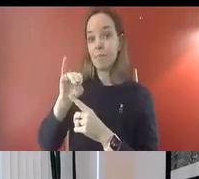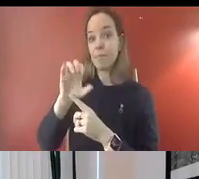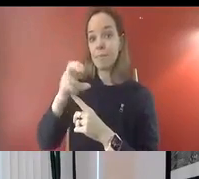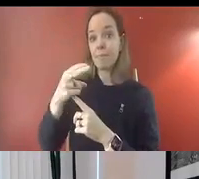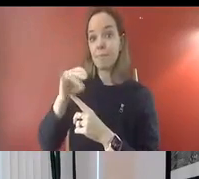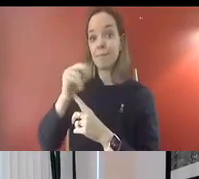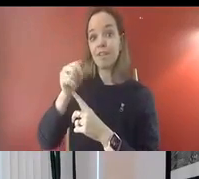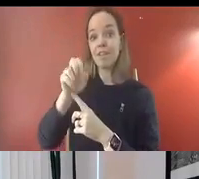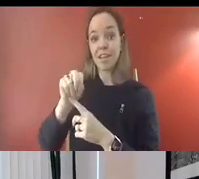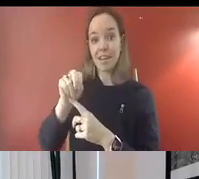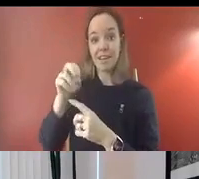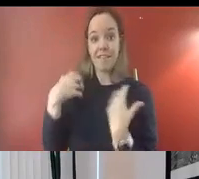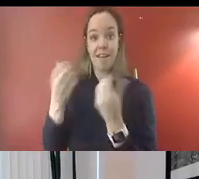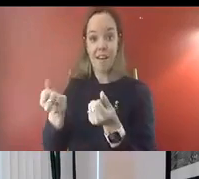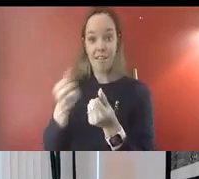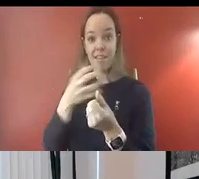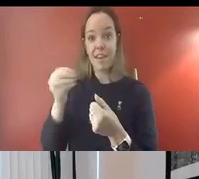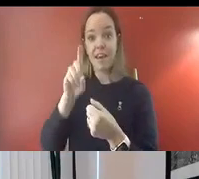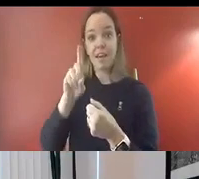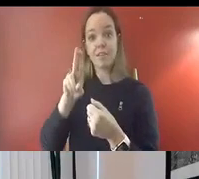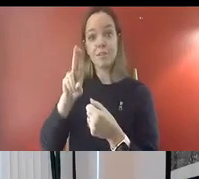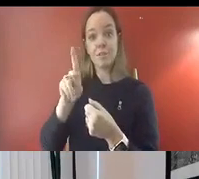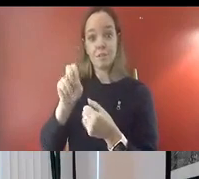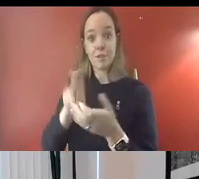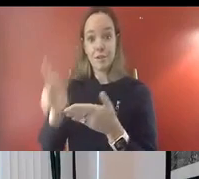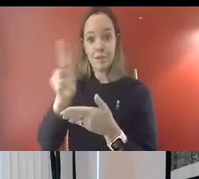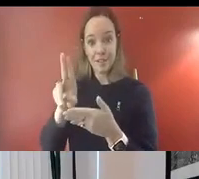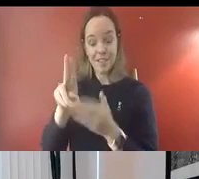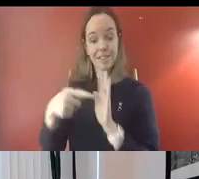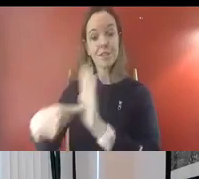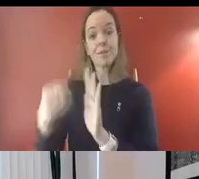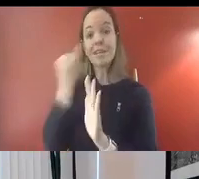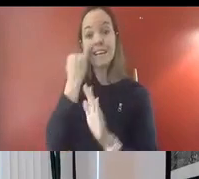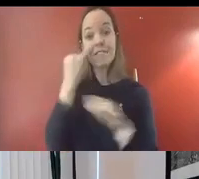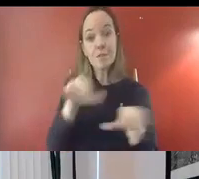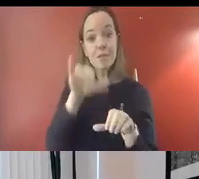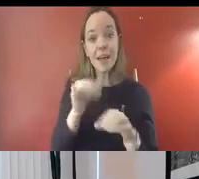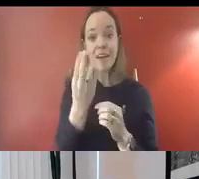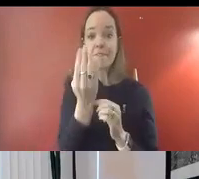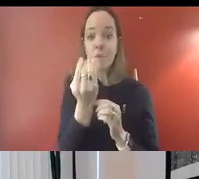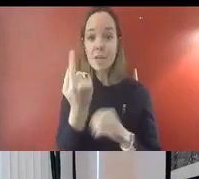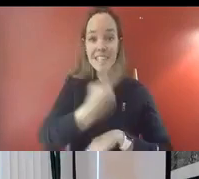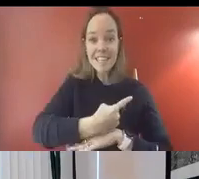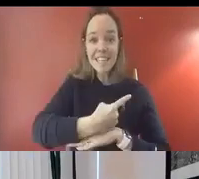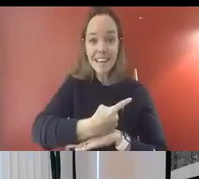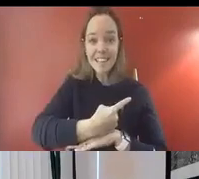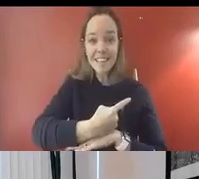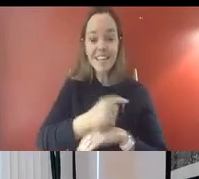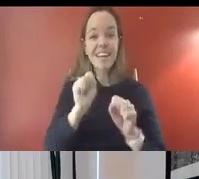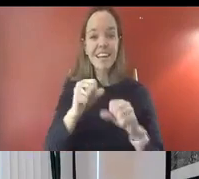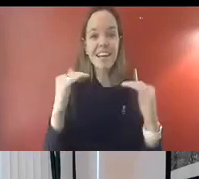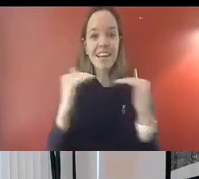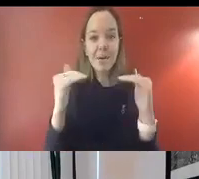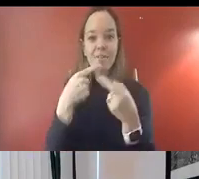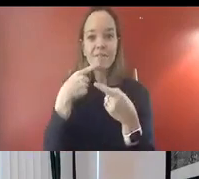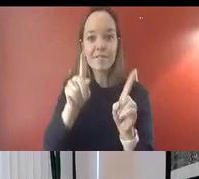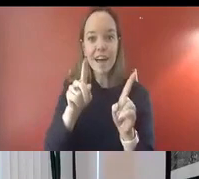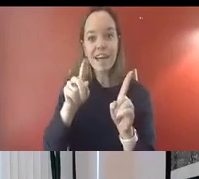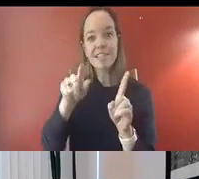is that doing this for 14 consecutive the Michigan Health and Duke University days can be as effective as a low dose is that doing this for 14 consecutive of Prozac. And I say this carefully as to days can be as effective as a low dose